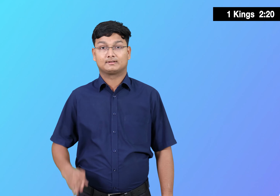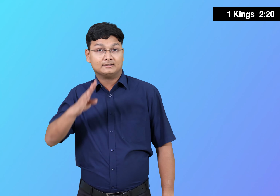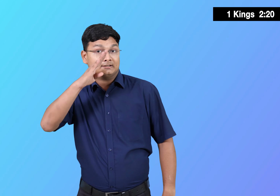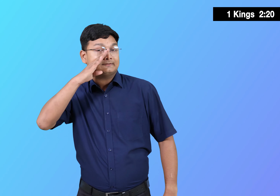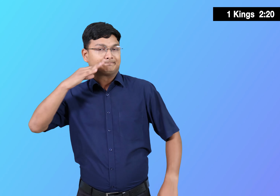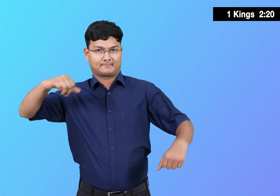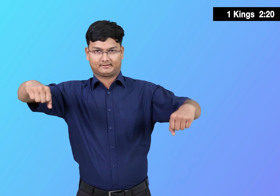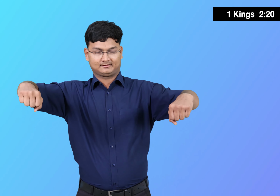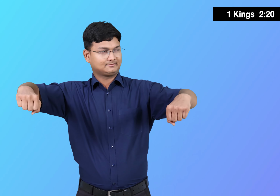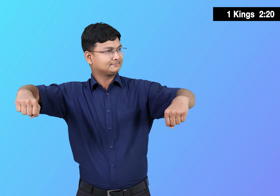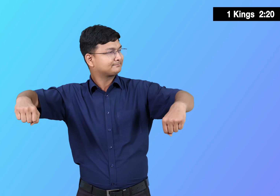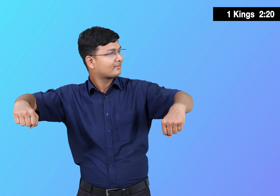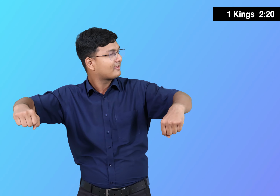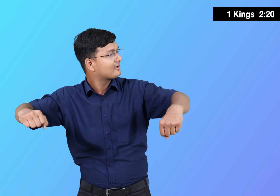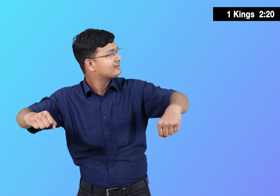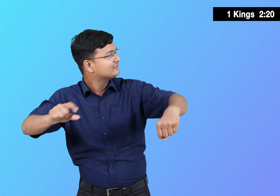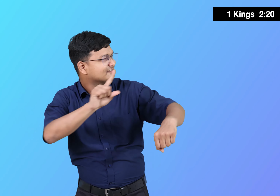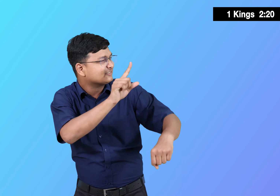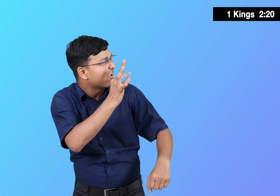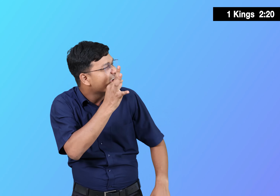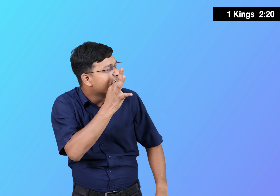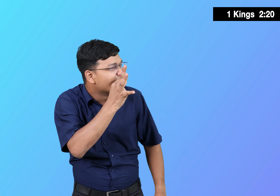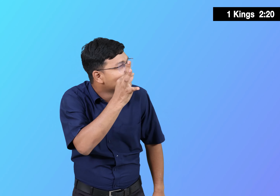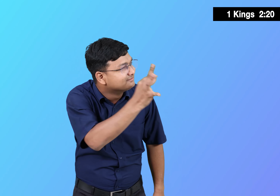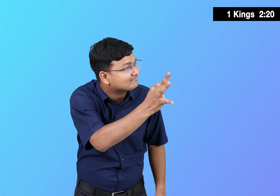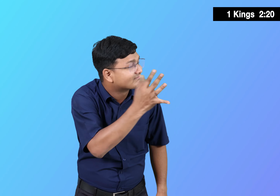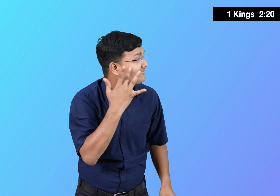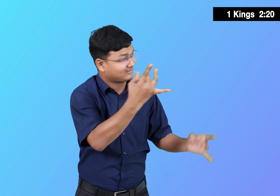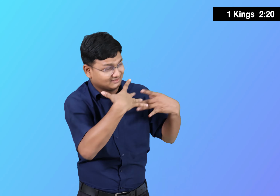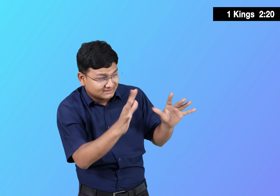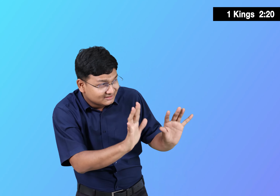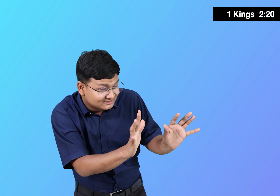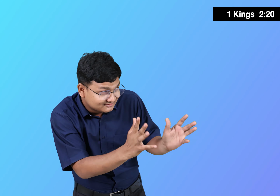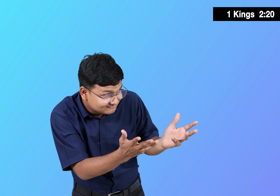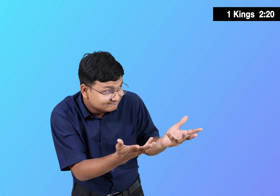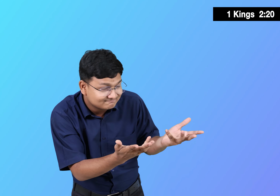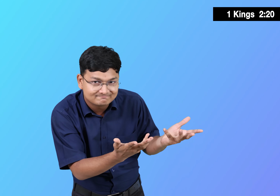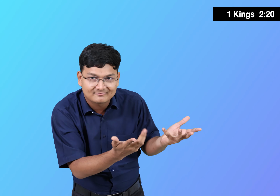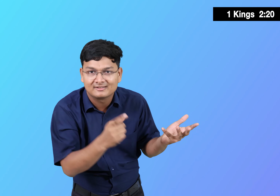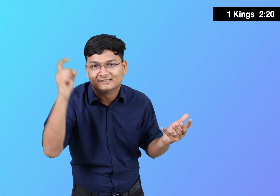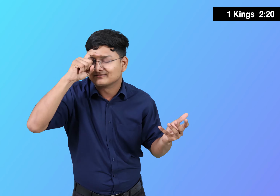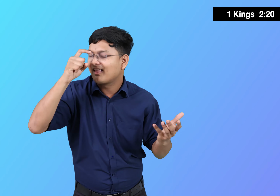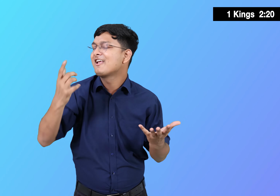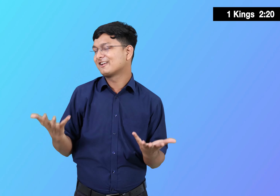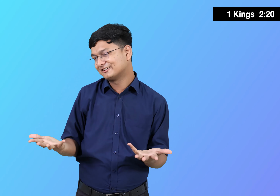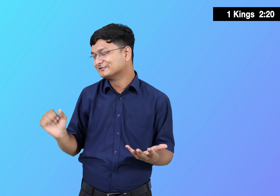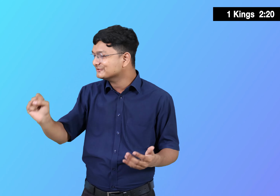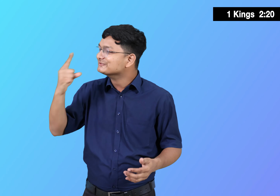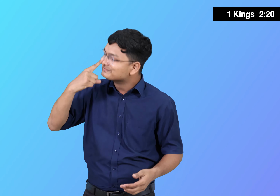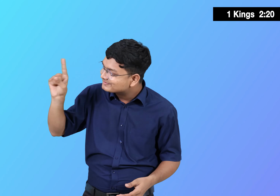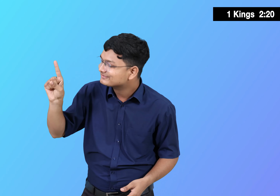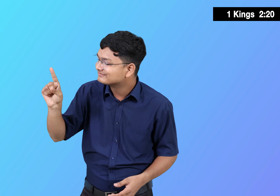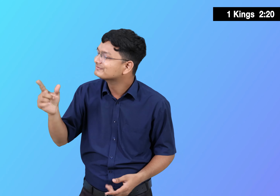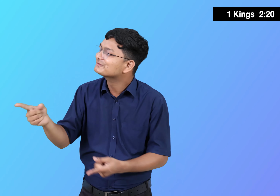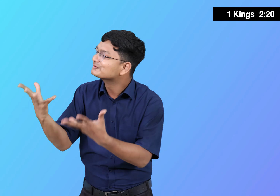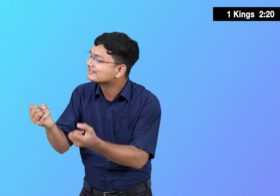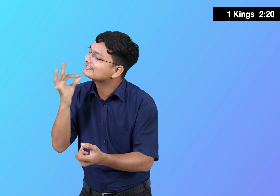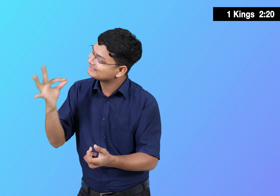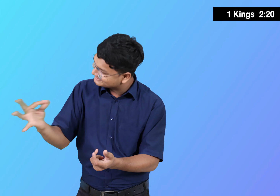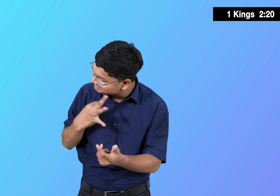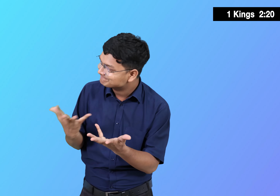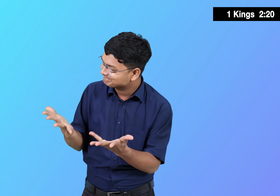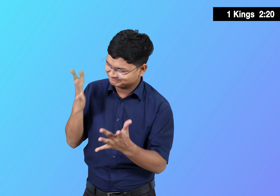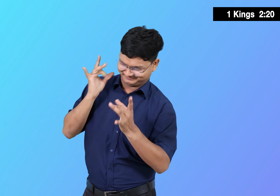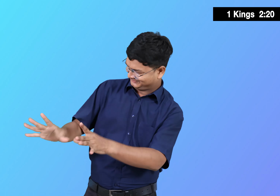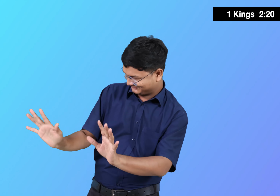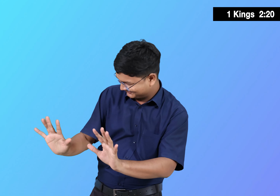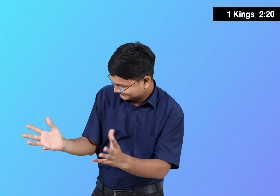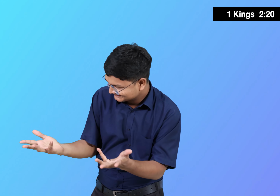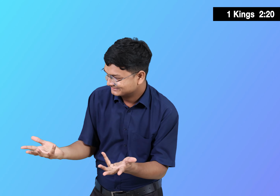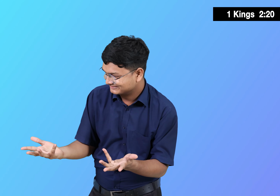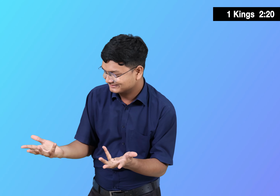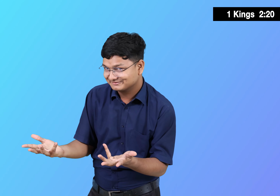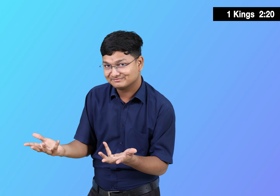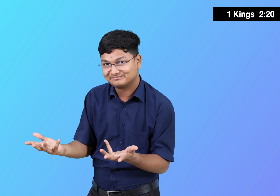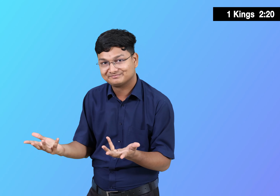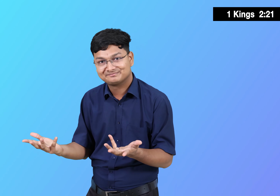Bathsheba said to him, “I have one small thing to ask you. Please don’t refuse me.” The king answered, “Ask whatever you want, mother. I will not refuse you.”